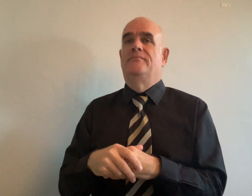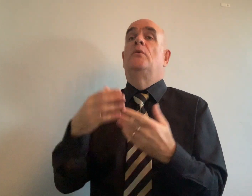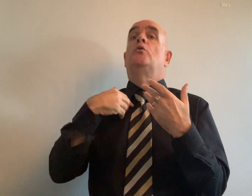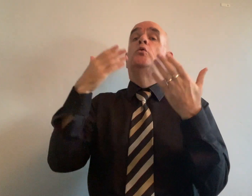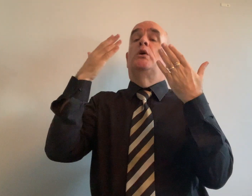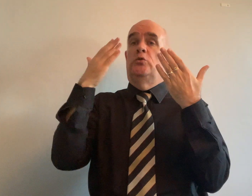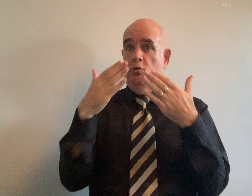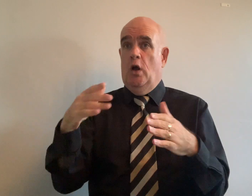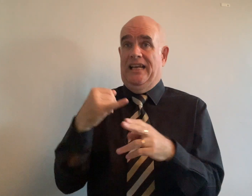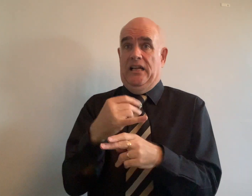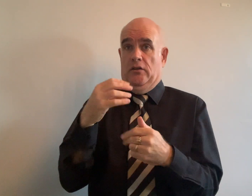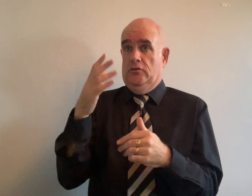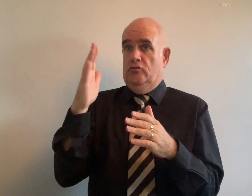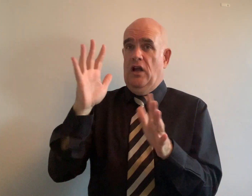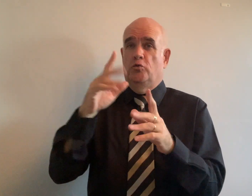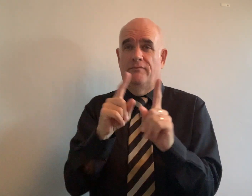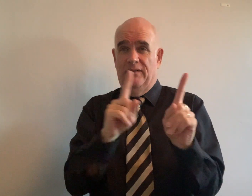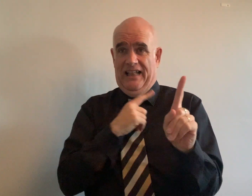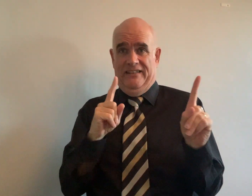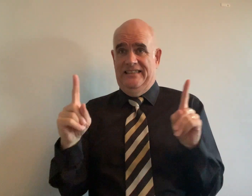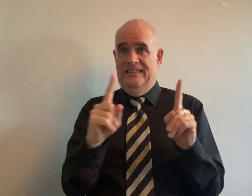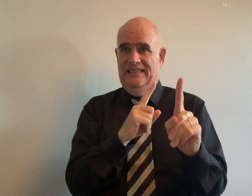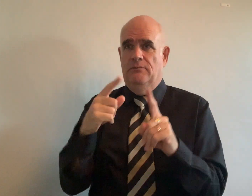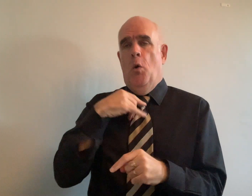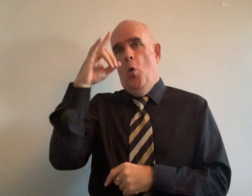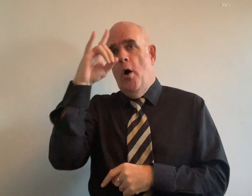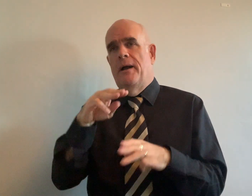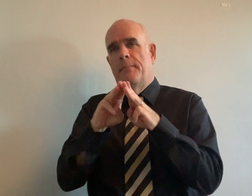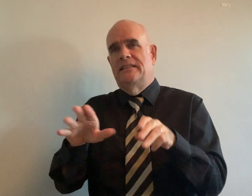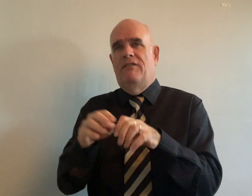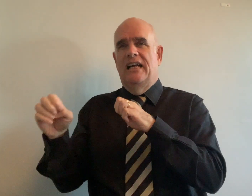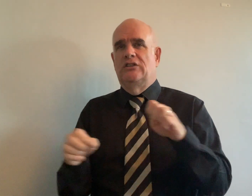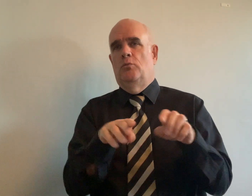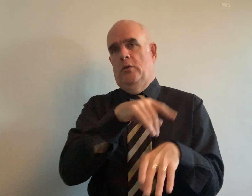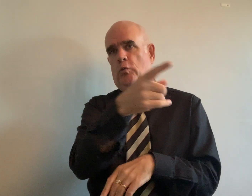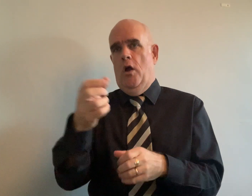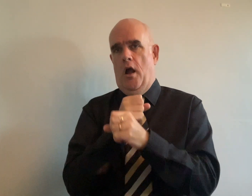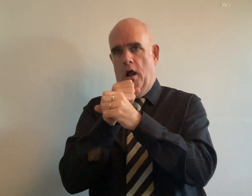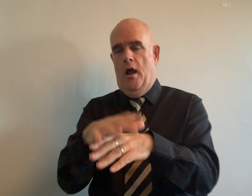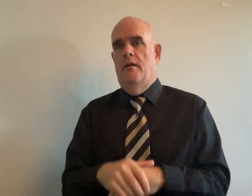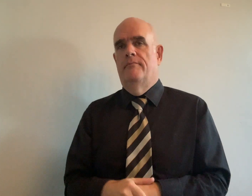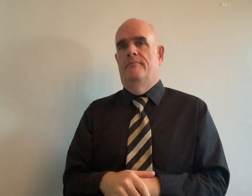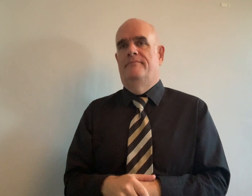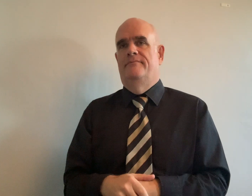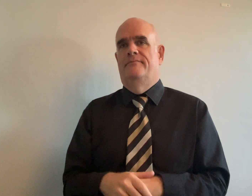like few other times in recent memory. Ar scáth a chéile a mhairimíd. In the shadow of each other we live.